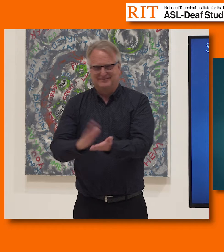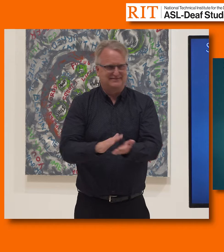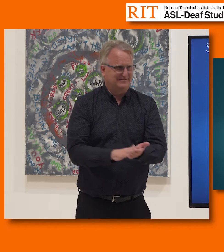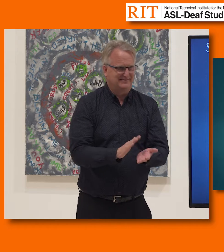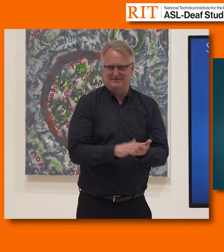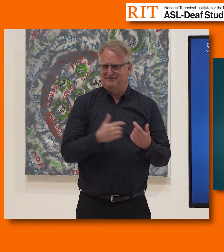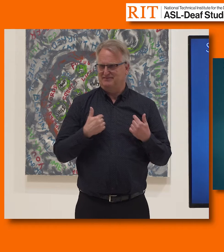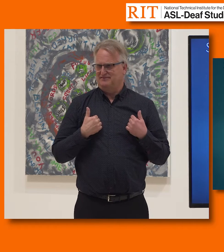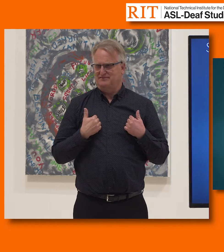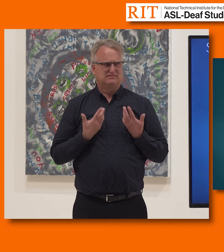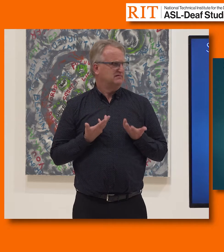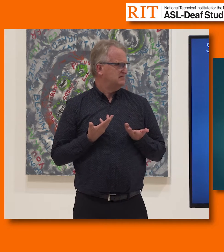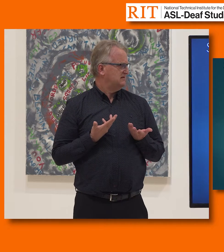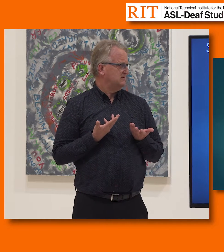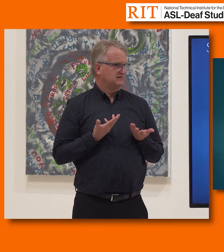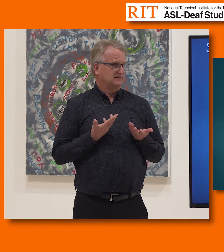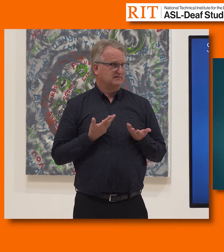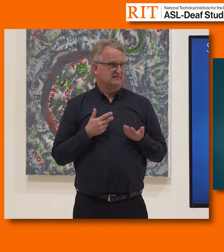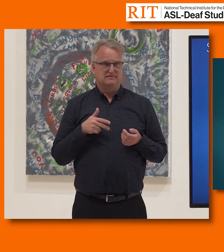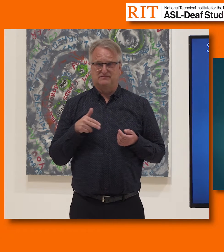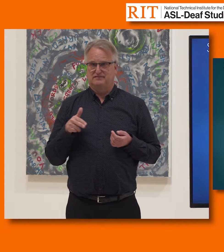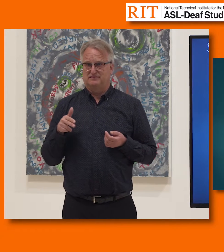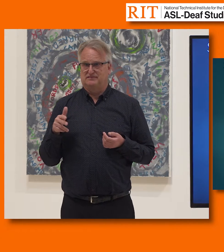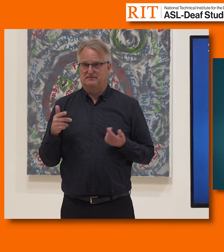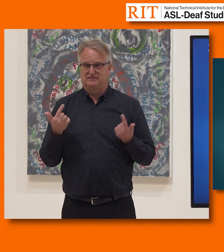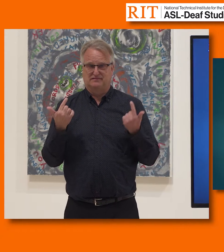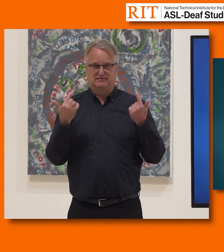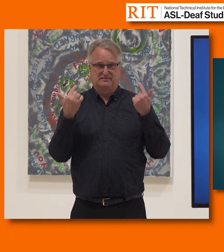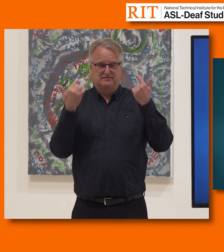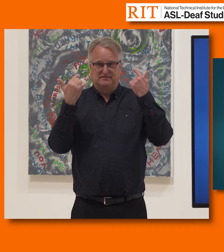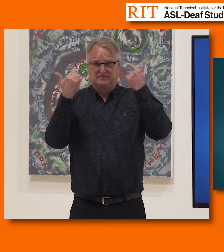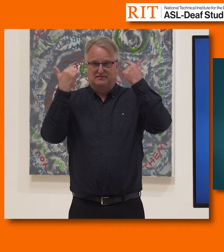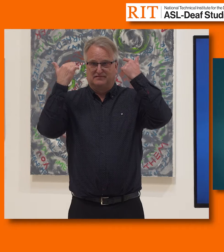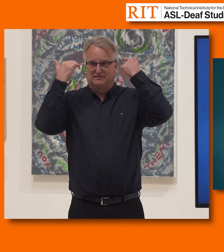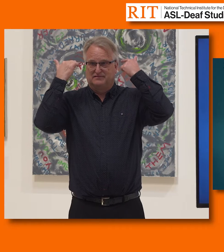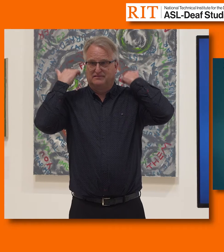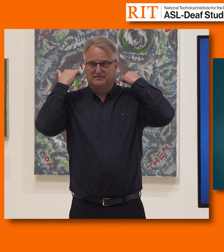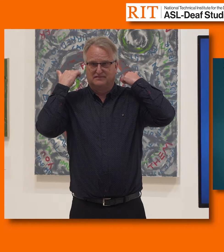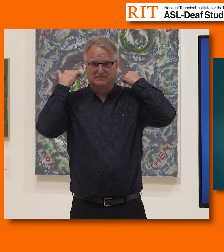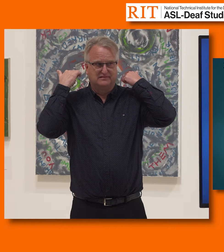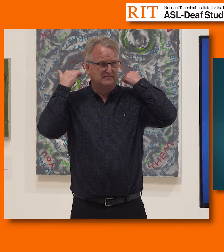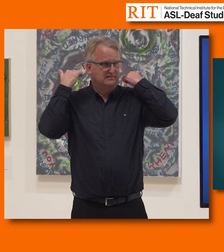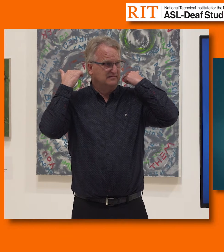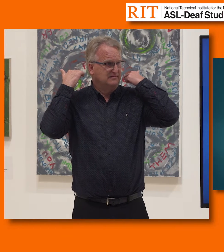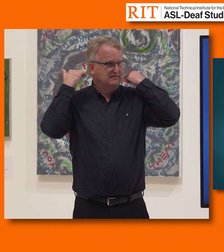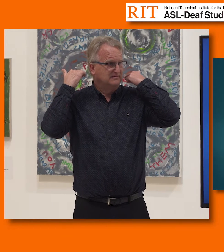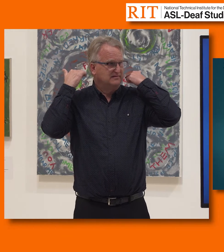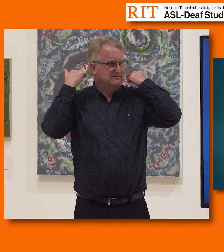feel very good and positive about their work. But I leave having really gained nothing